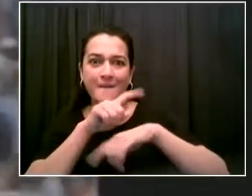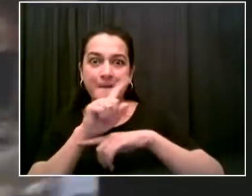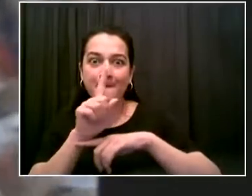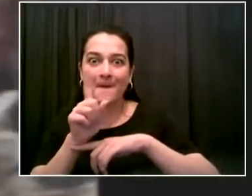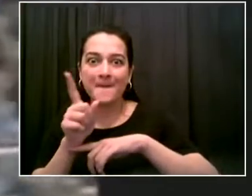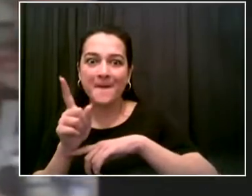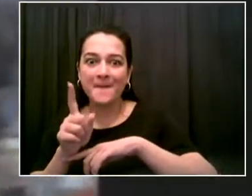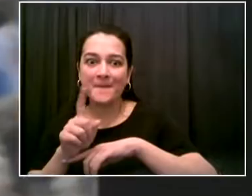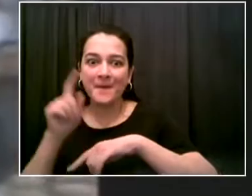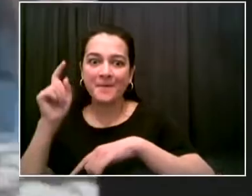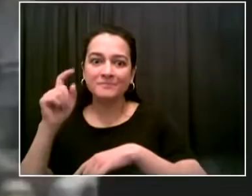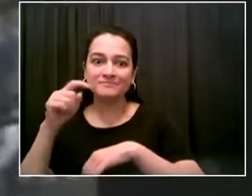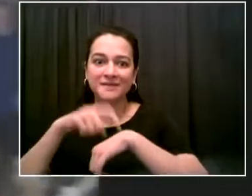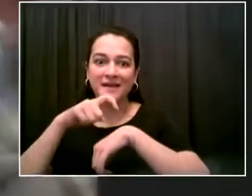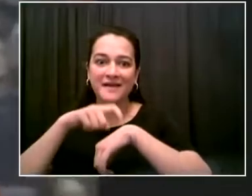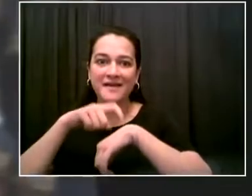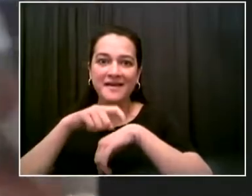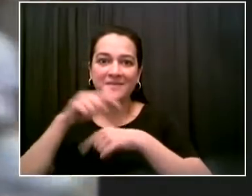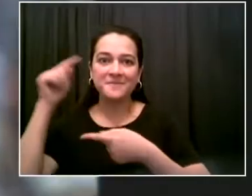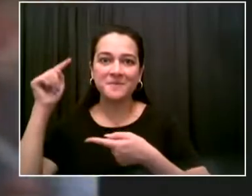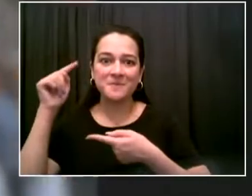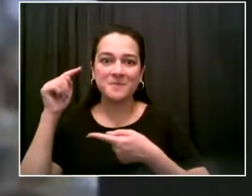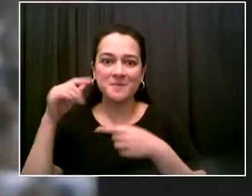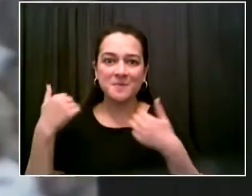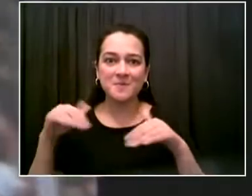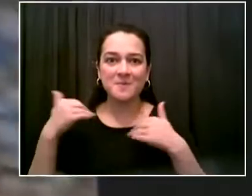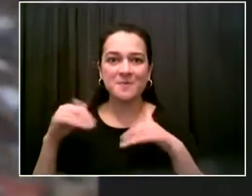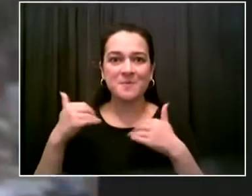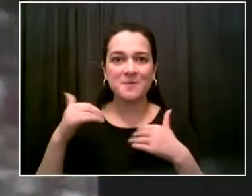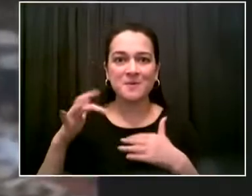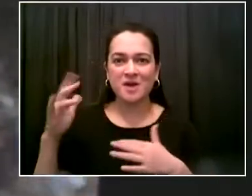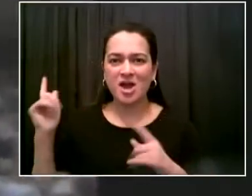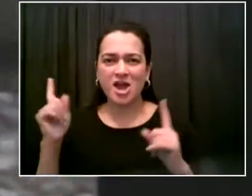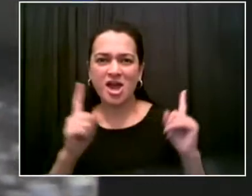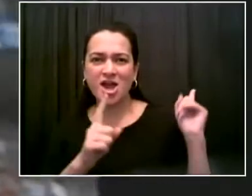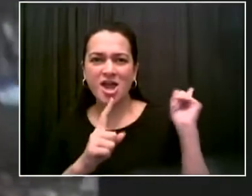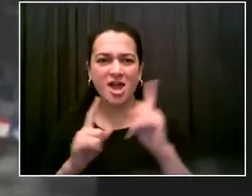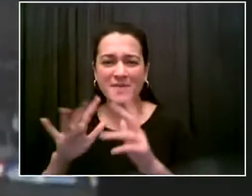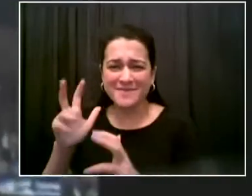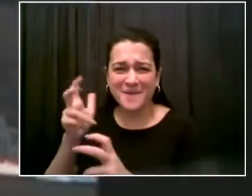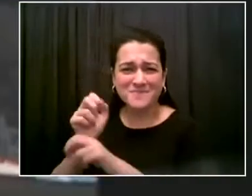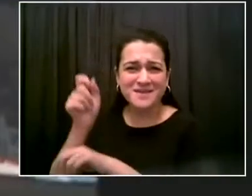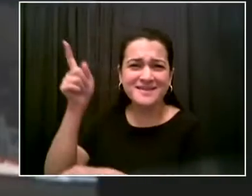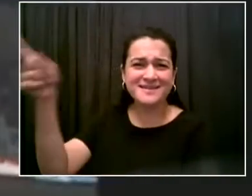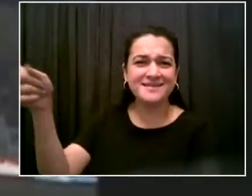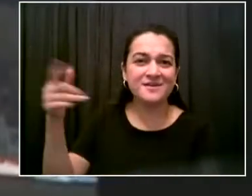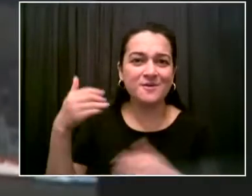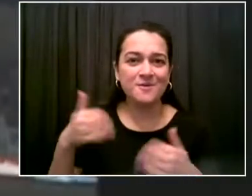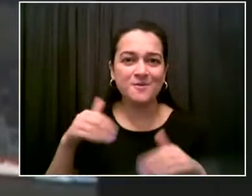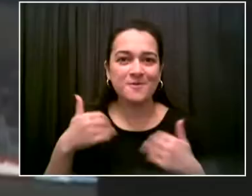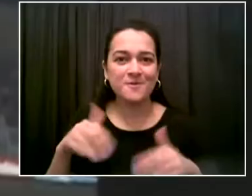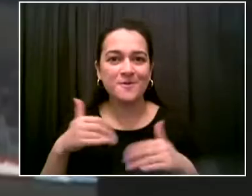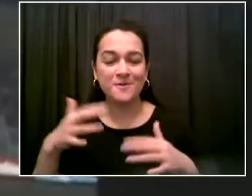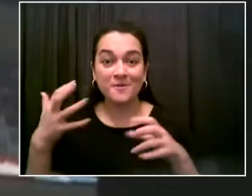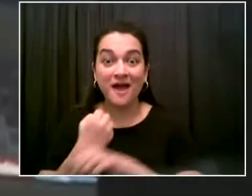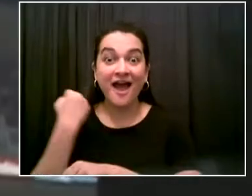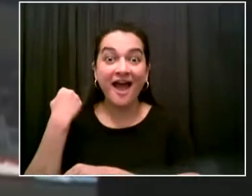YOU GET A LOOK AT THE LOCCASK THE BALL IS GOING UP , THBAE L L